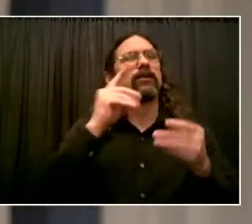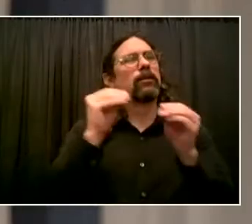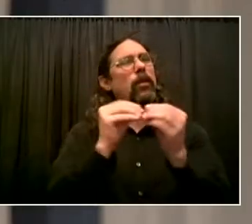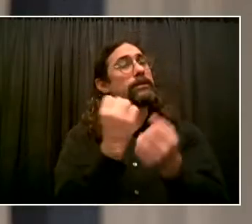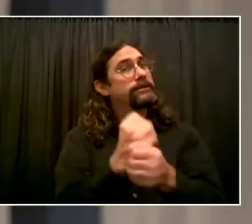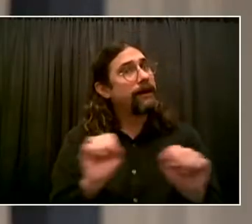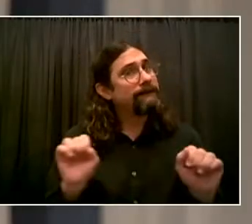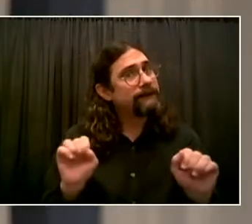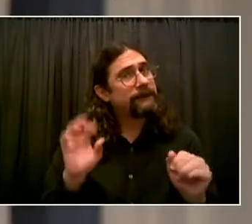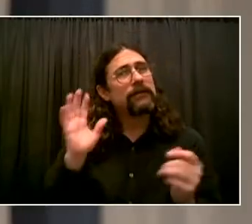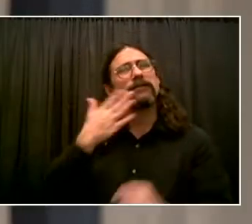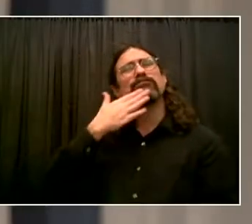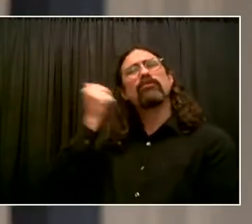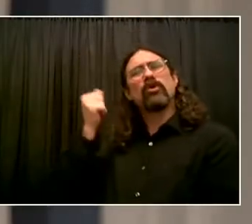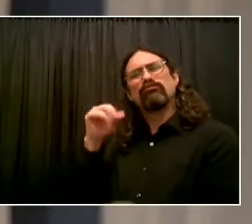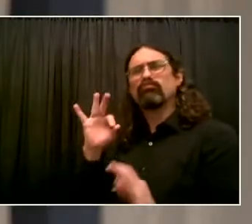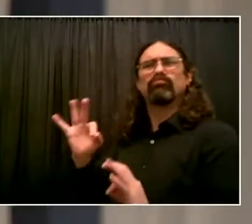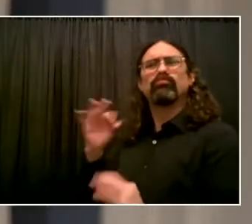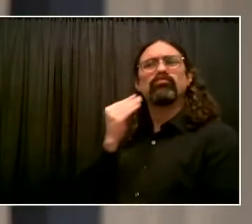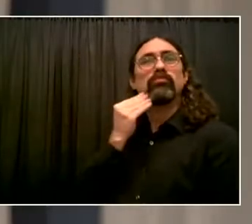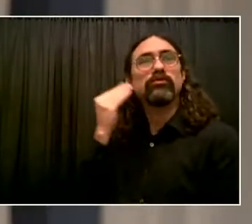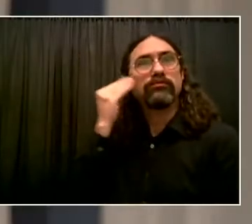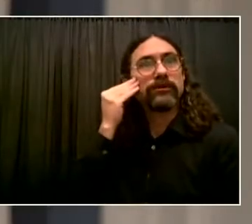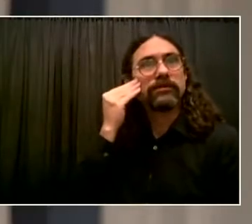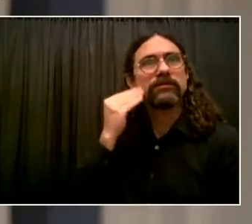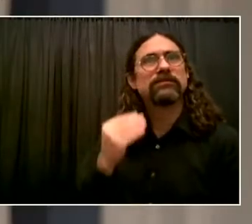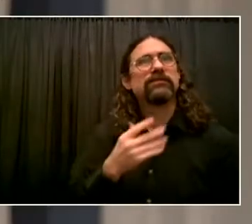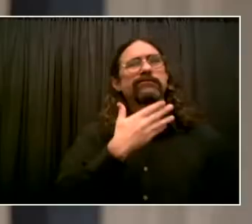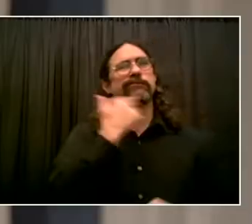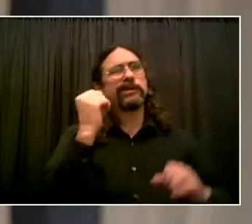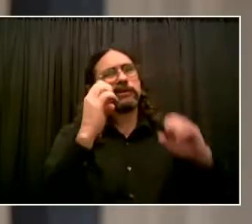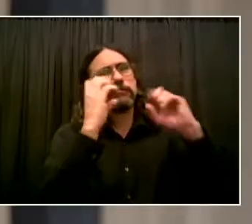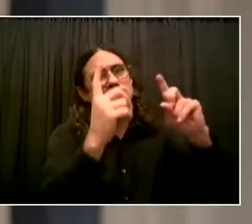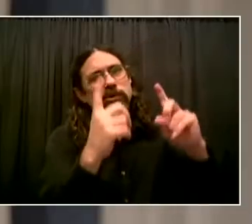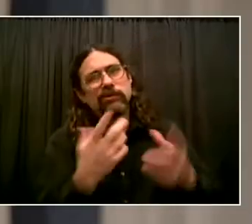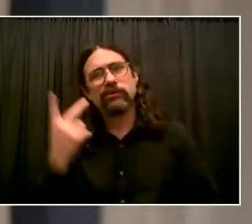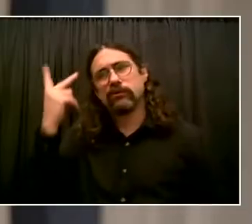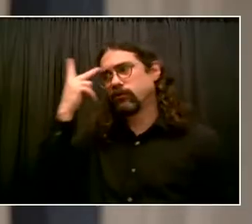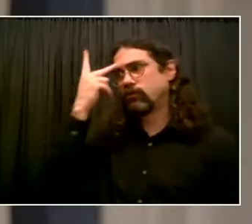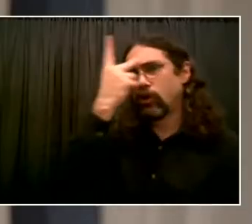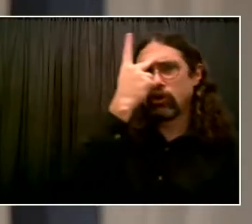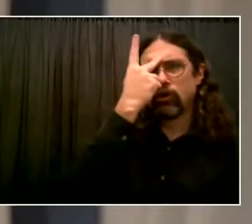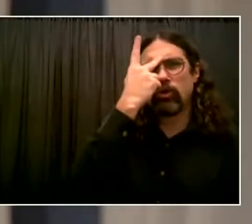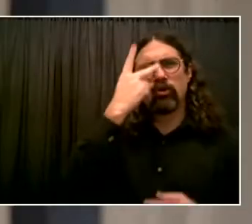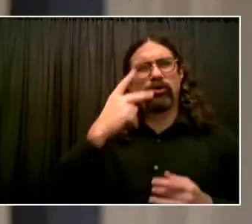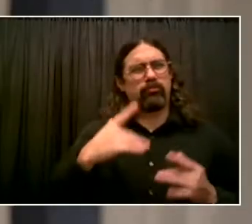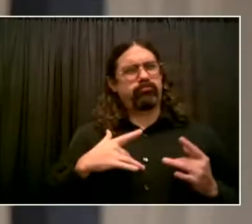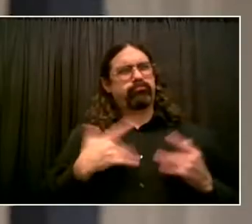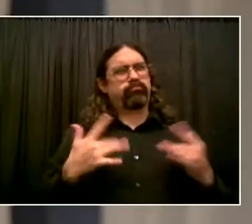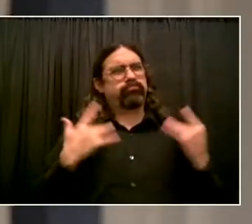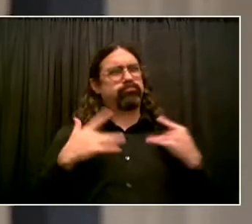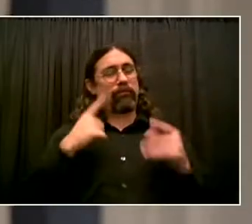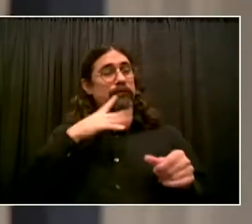MAKING AS MANY NEW YORKERS HAVE A SAFE HIGH UAQLTYI HOME WITH ACCESS TO GOD EDUCATION AND